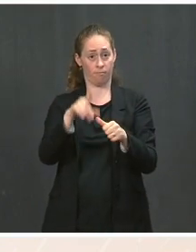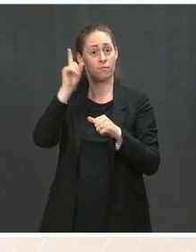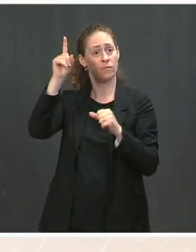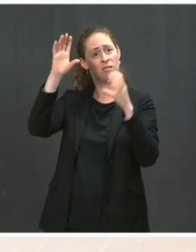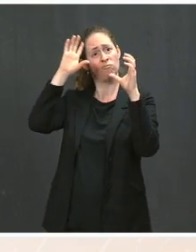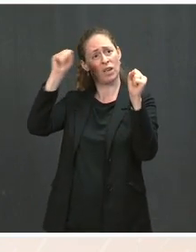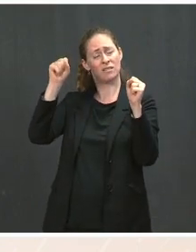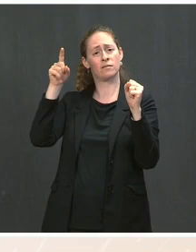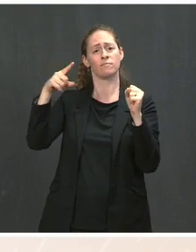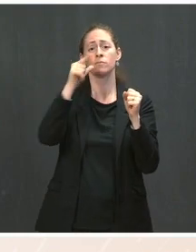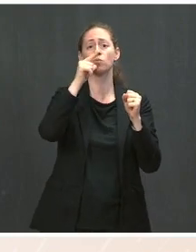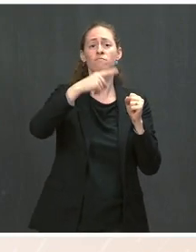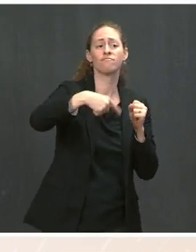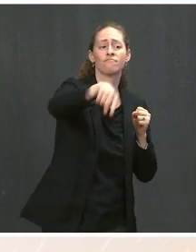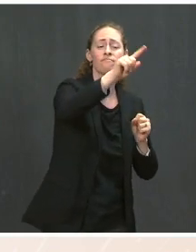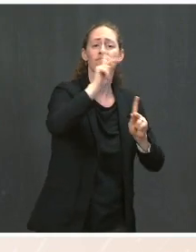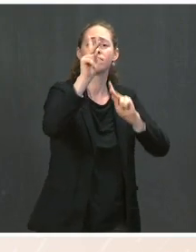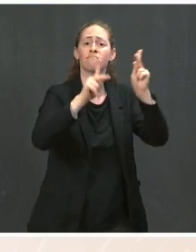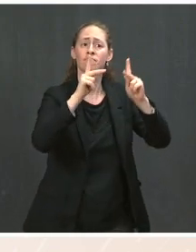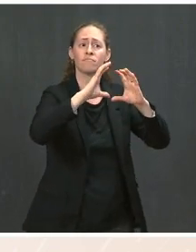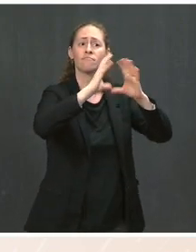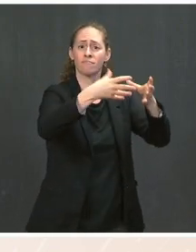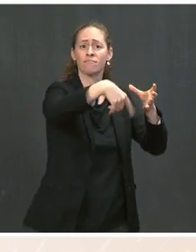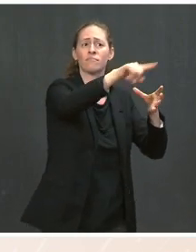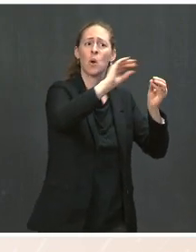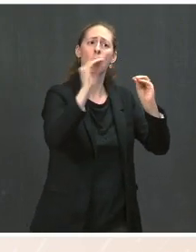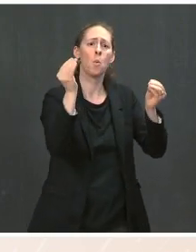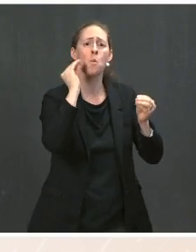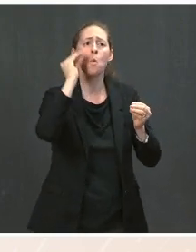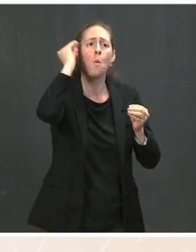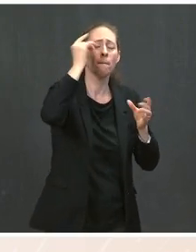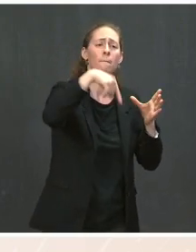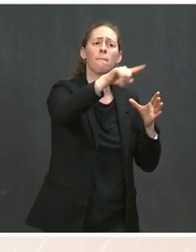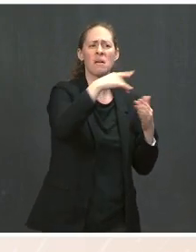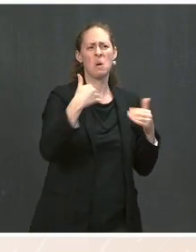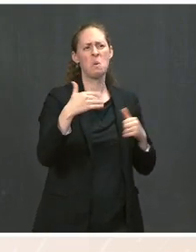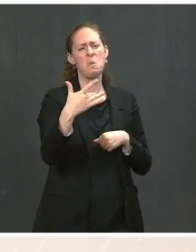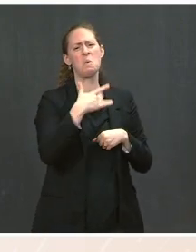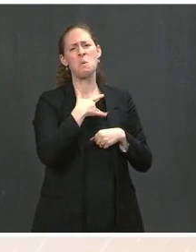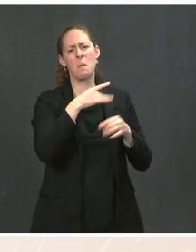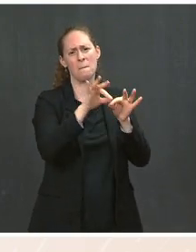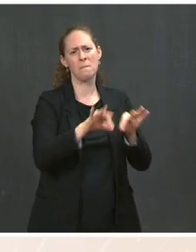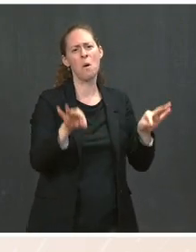that immigrants are the heart and soul of our country, and they have been for decades.